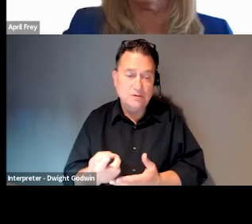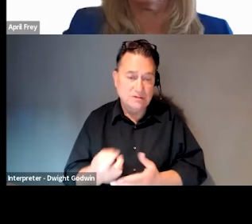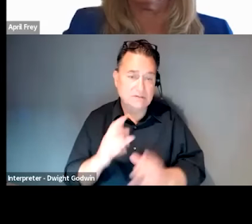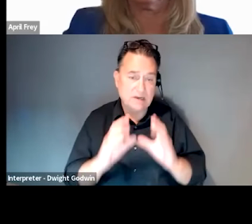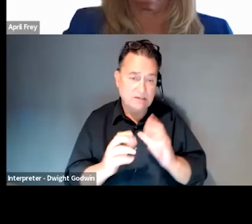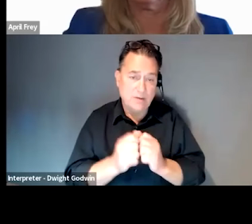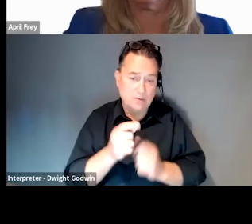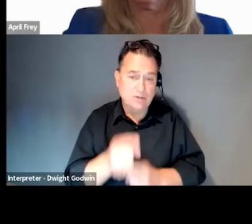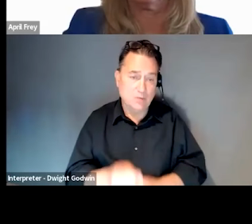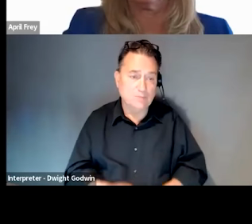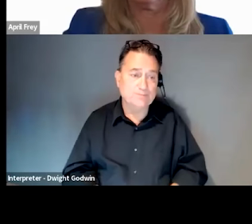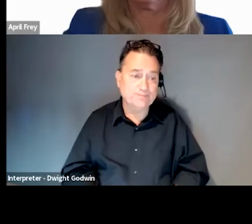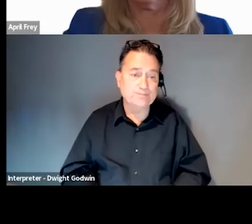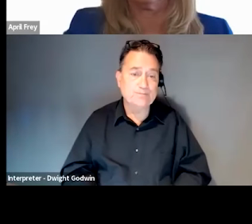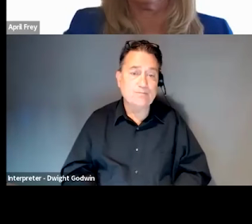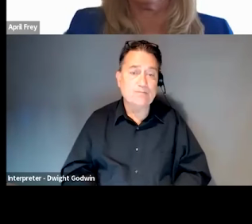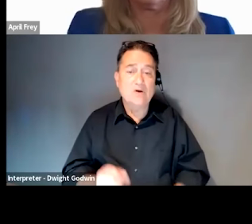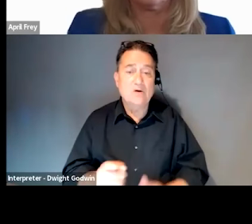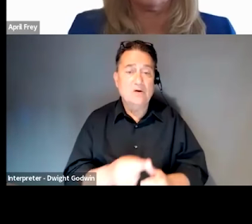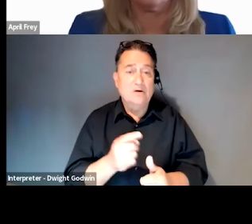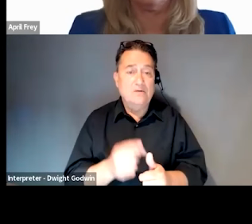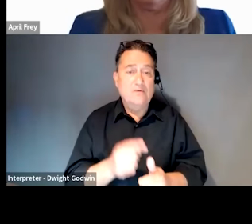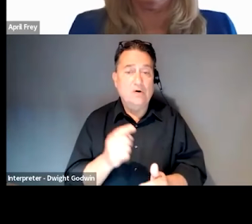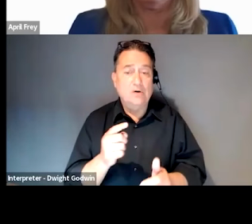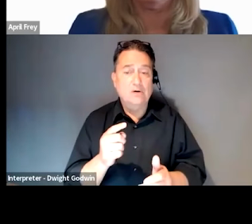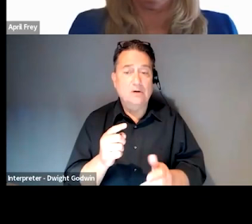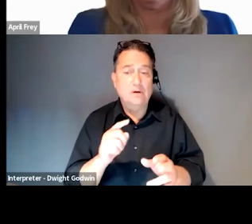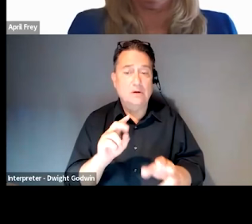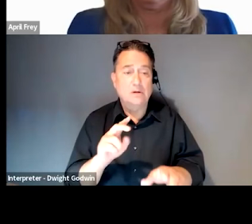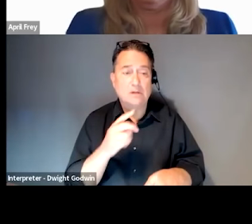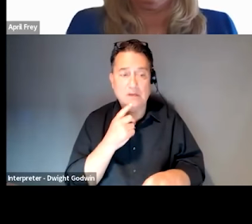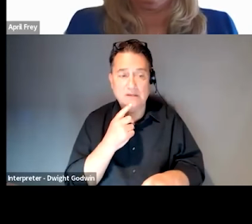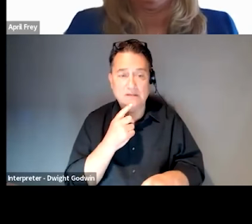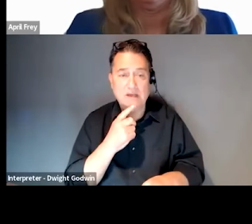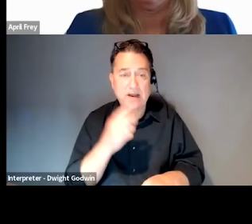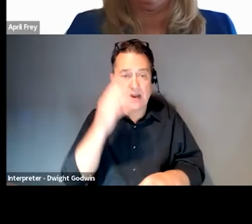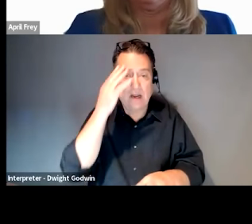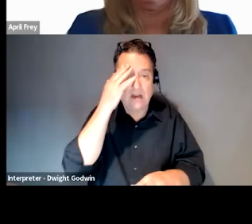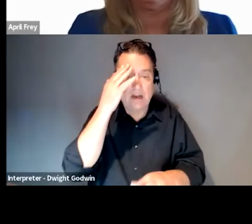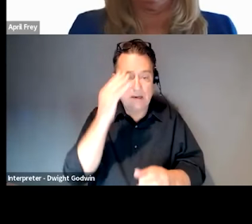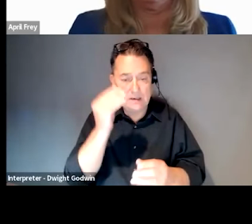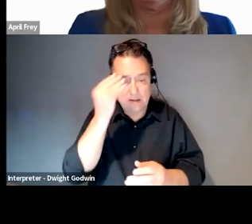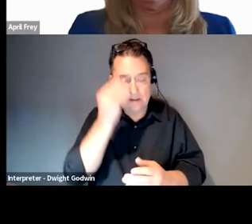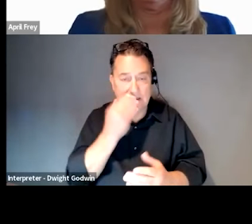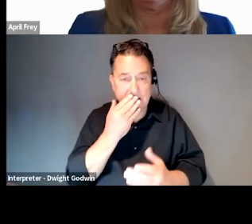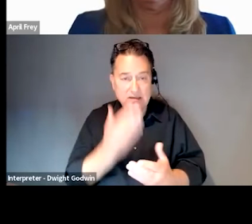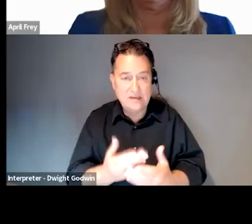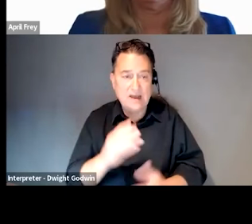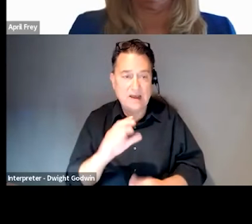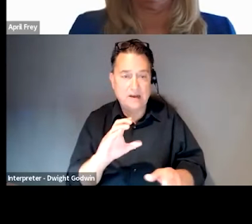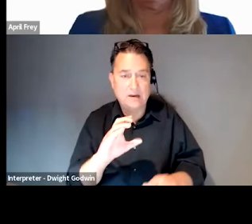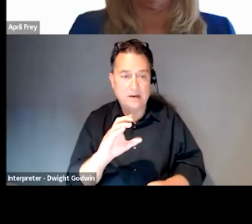So, first, let's go ahead and say an acknowledgement to Children's Bureau, the Administration of Children and Families,